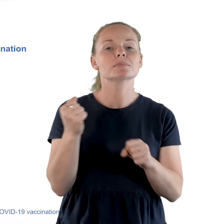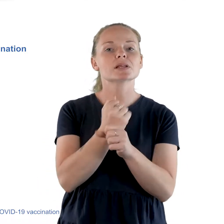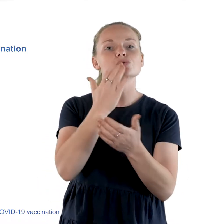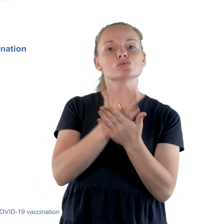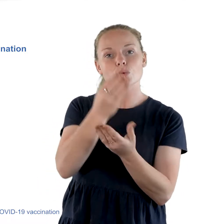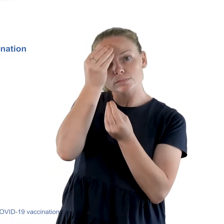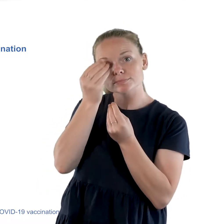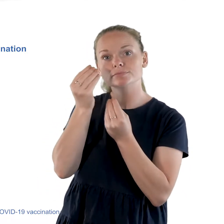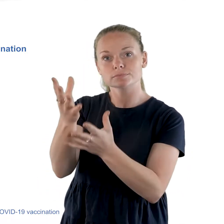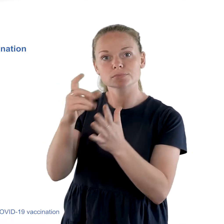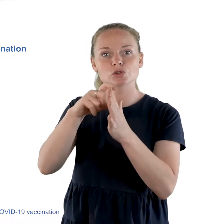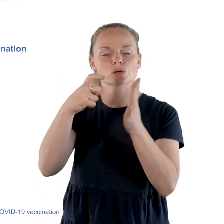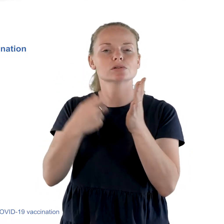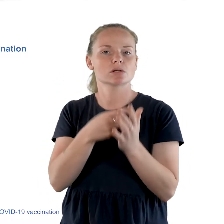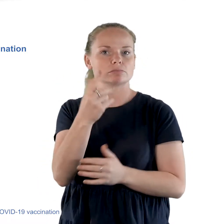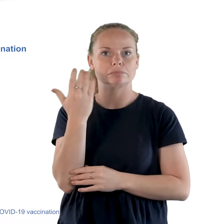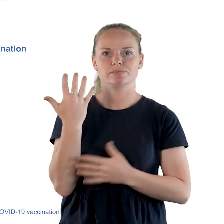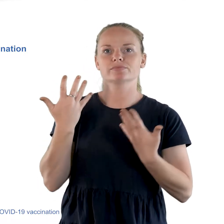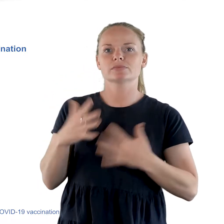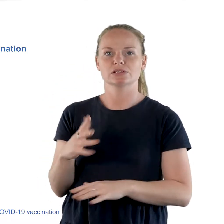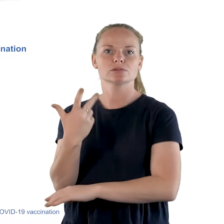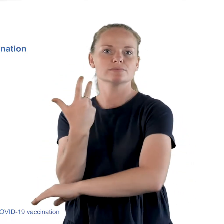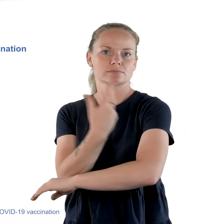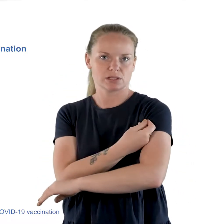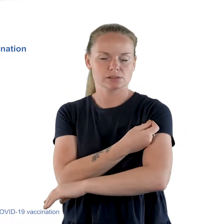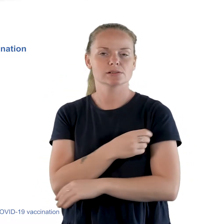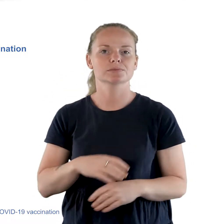Be sure to tell your doctor that you have recently received the vaccine.